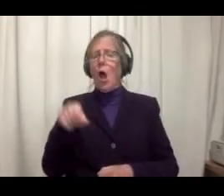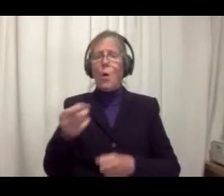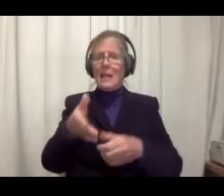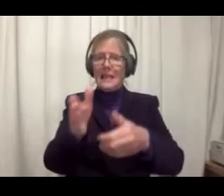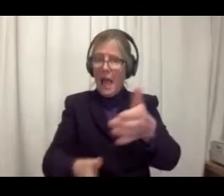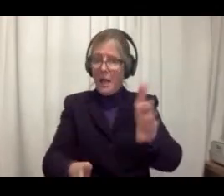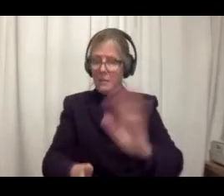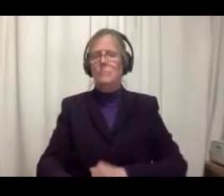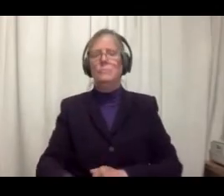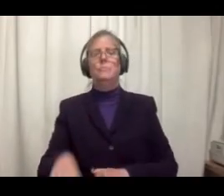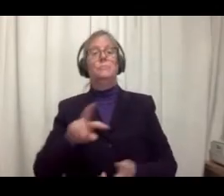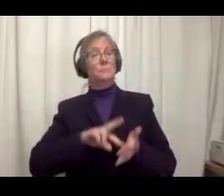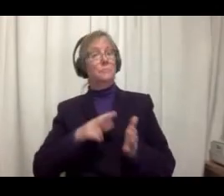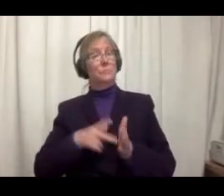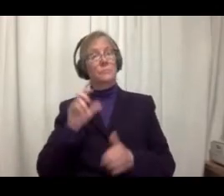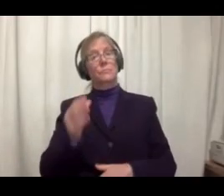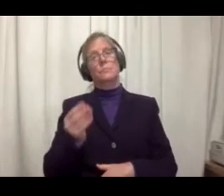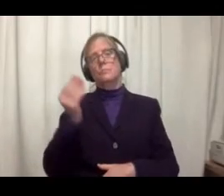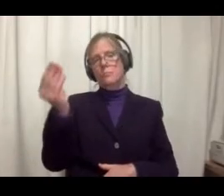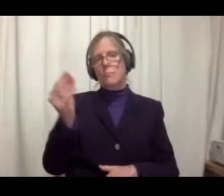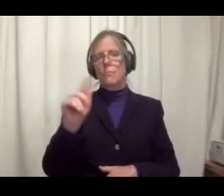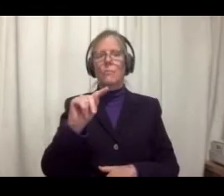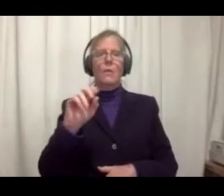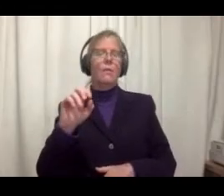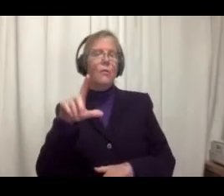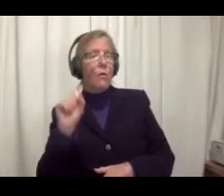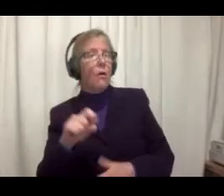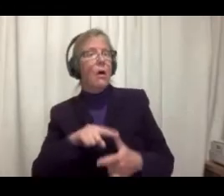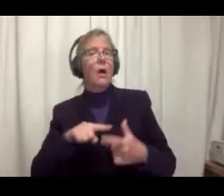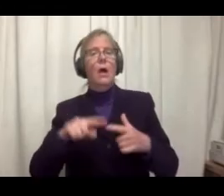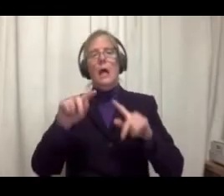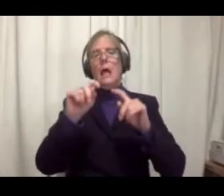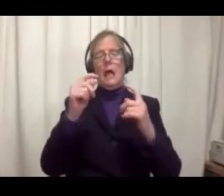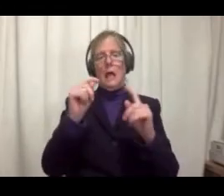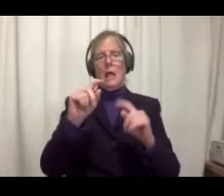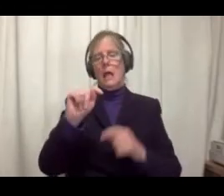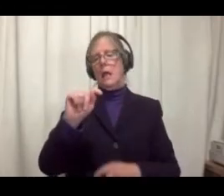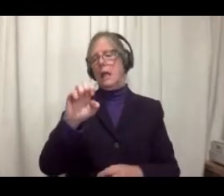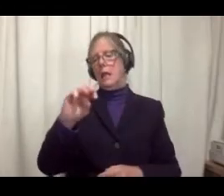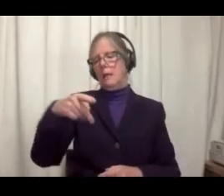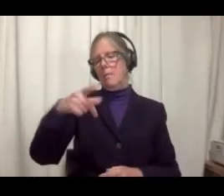That means you can submit tools, templates, training decks, videos,